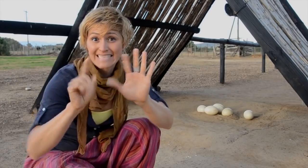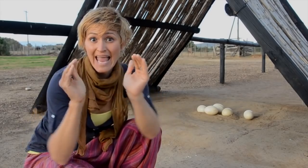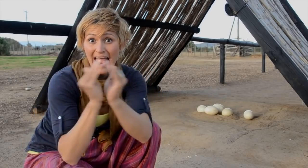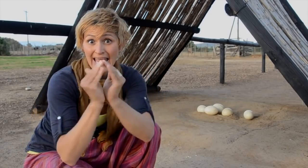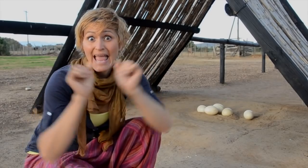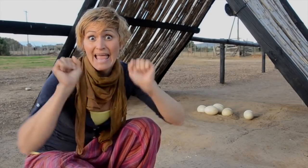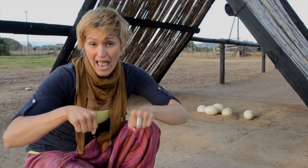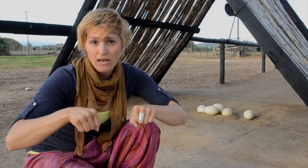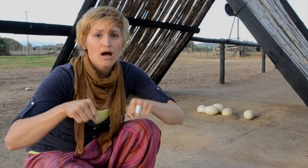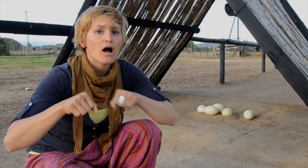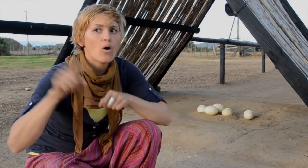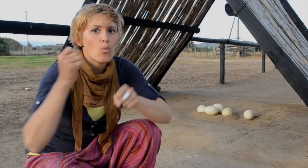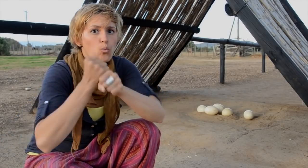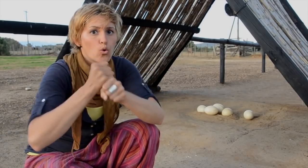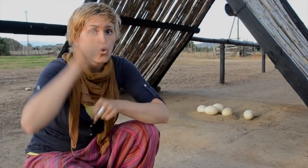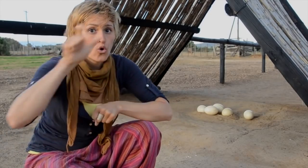16 eggs.